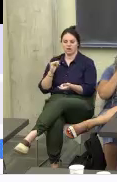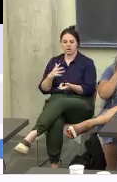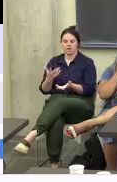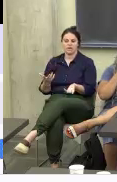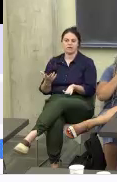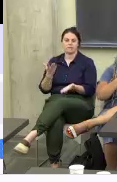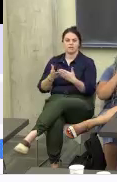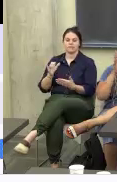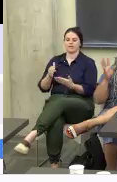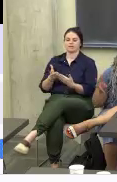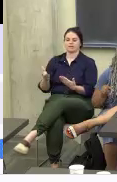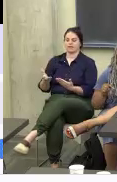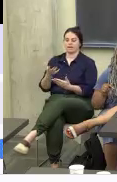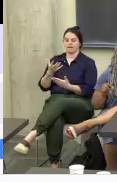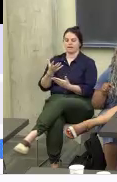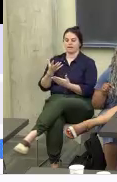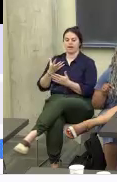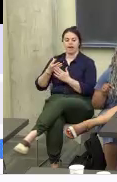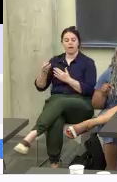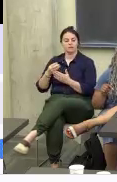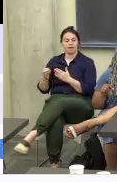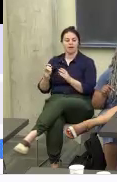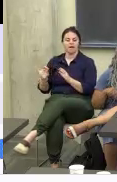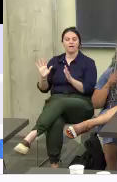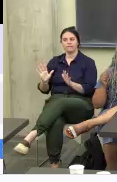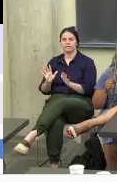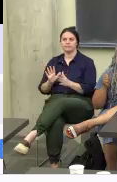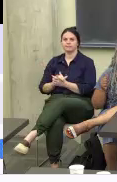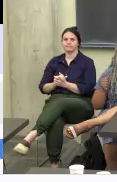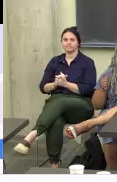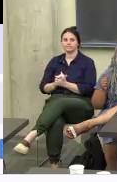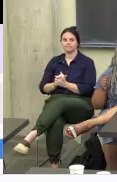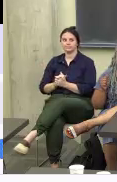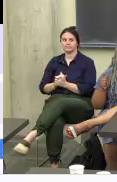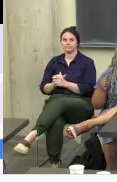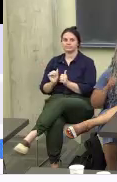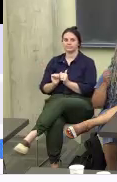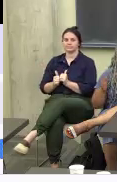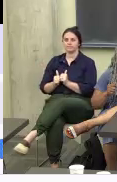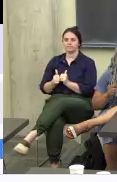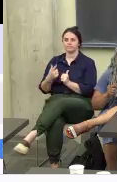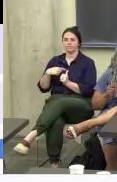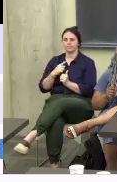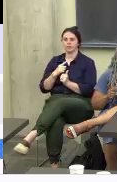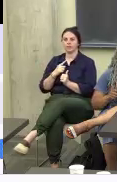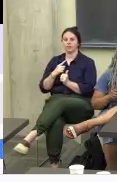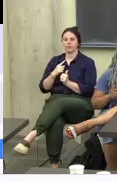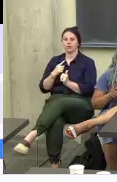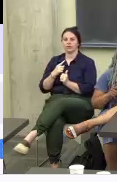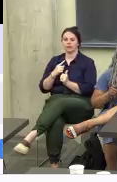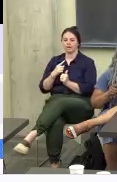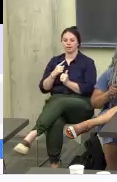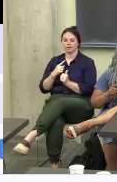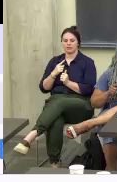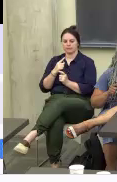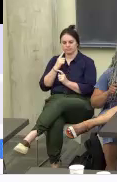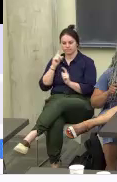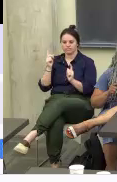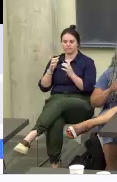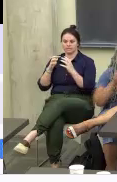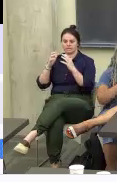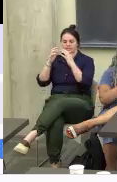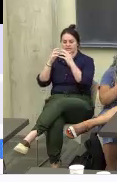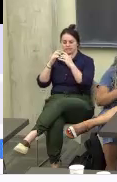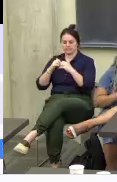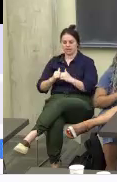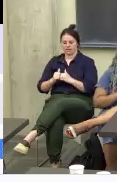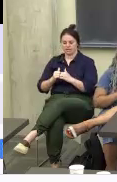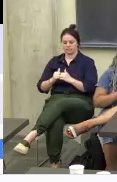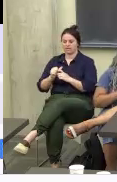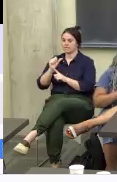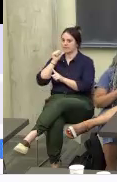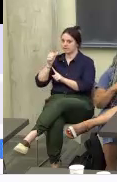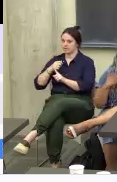of you know outside of you know how do we get to and dismantle what is you know inhuman.